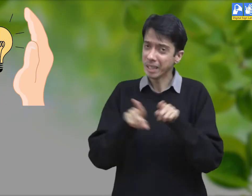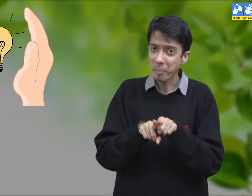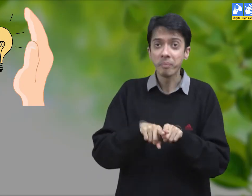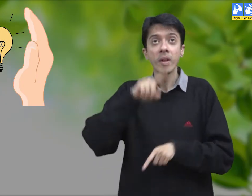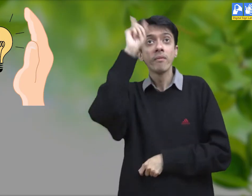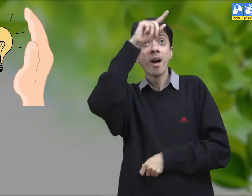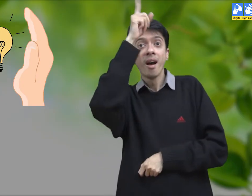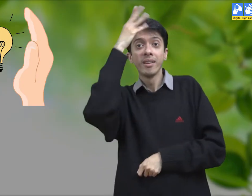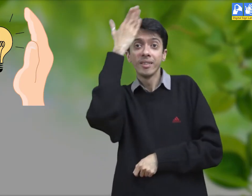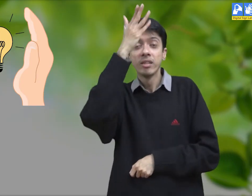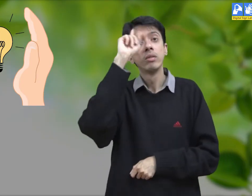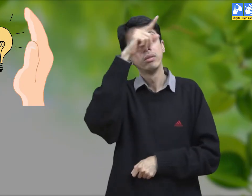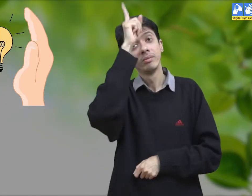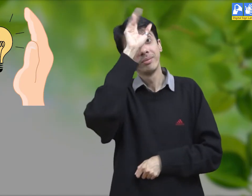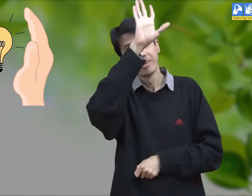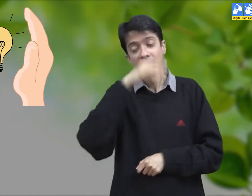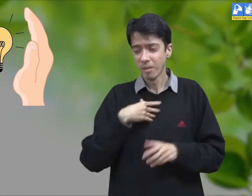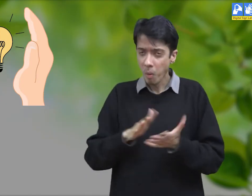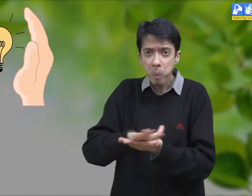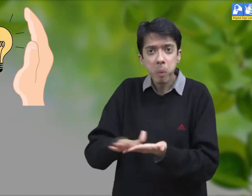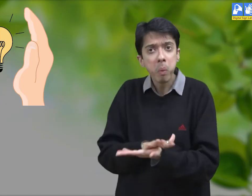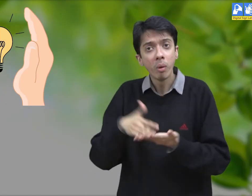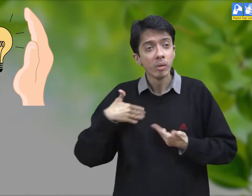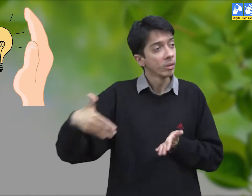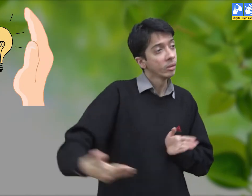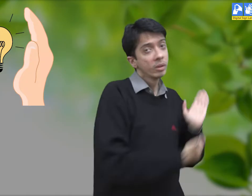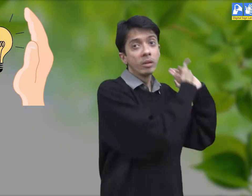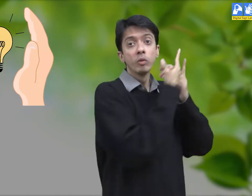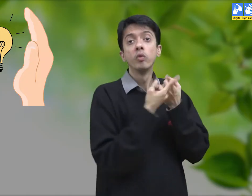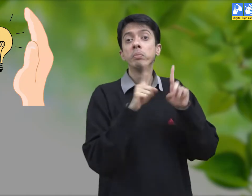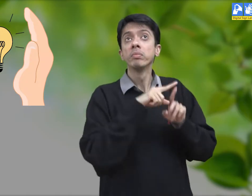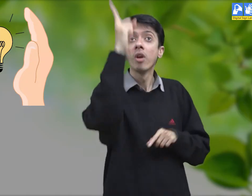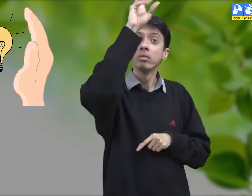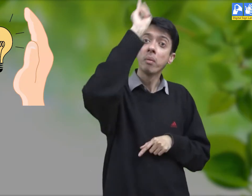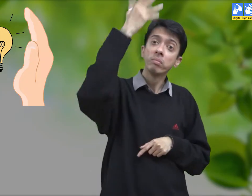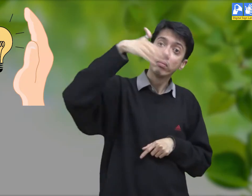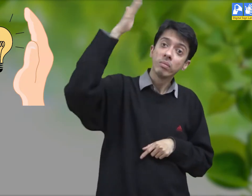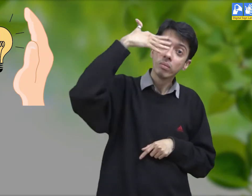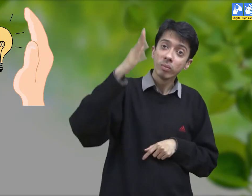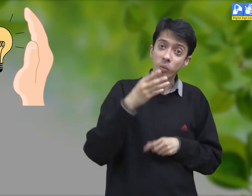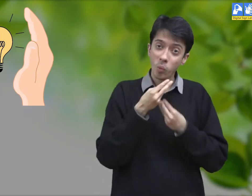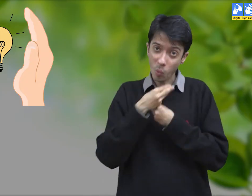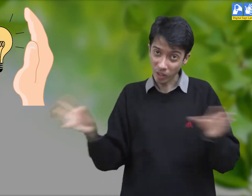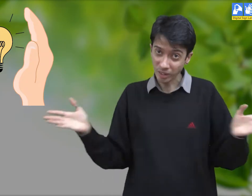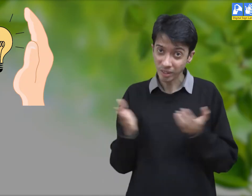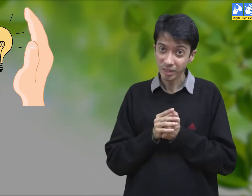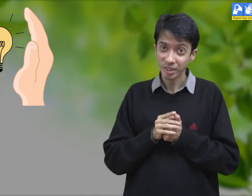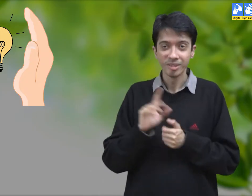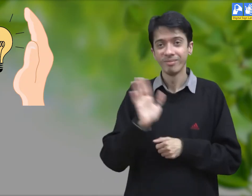Similarly, if we keep the fan on even if we are not present in the same room, electricity will be wasted.